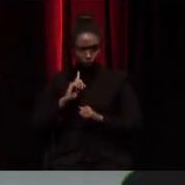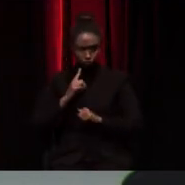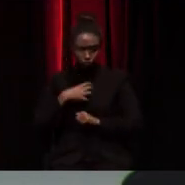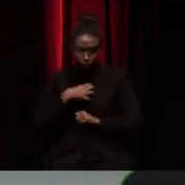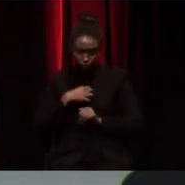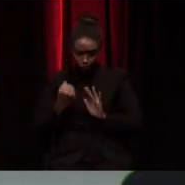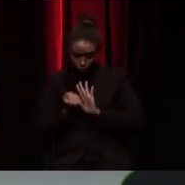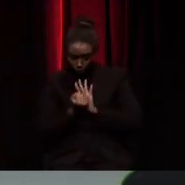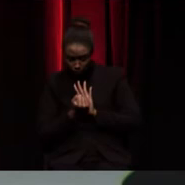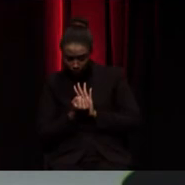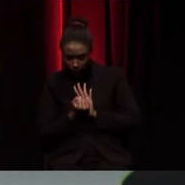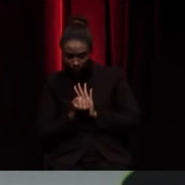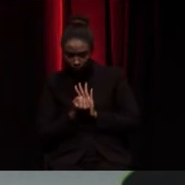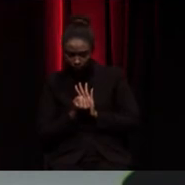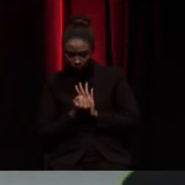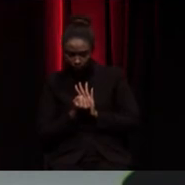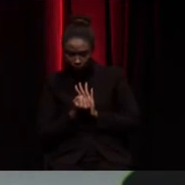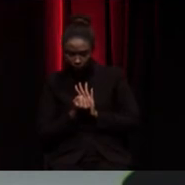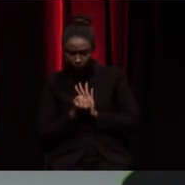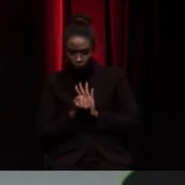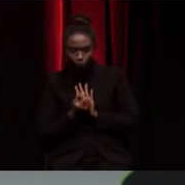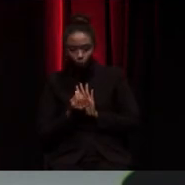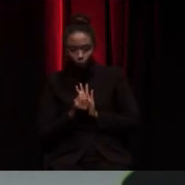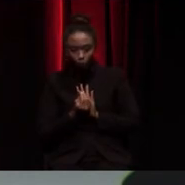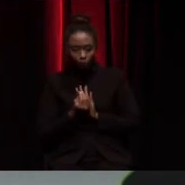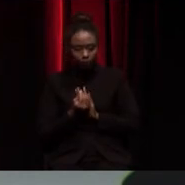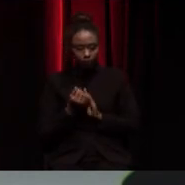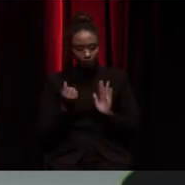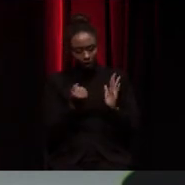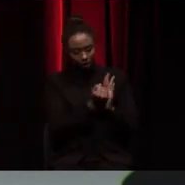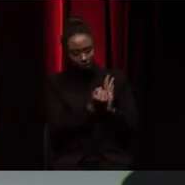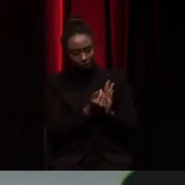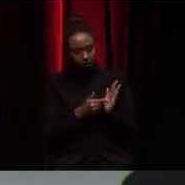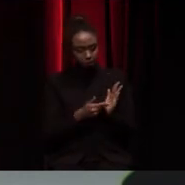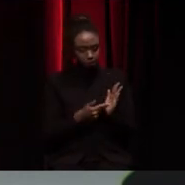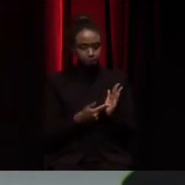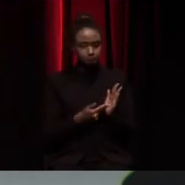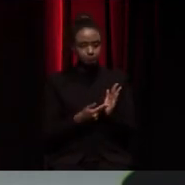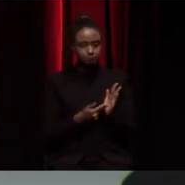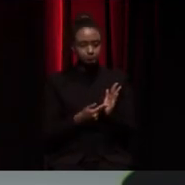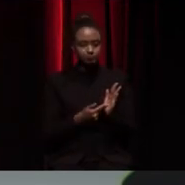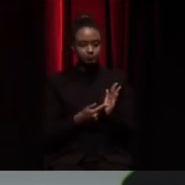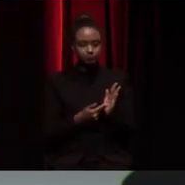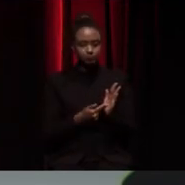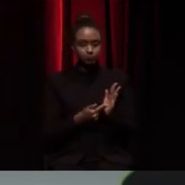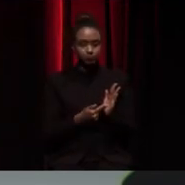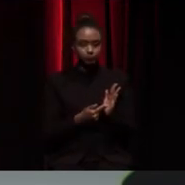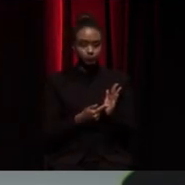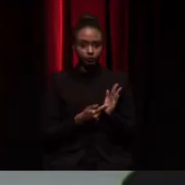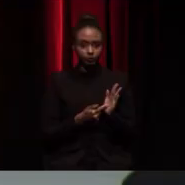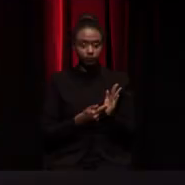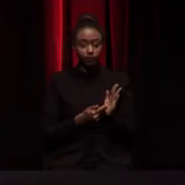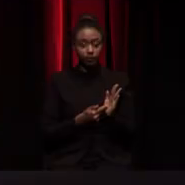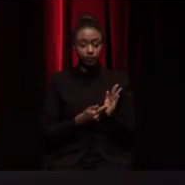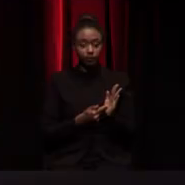is to observe… and talk with the brand. Our first move is to make the brand understand that